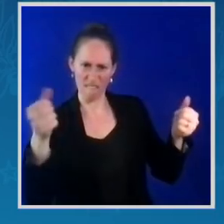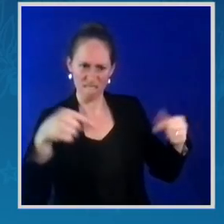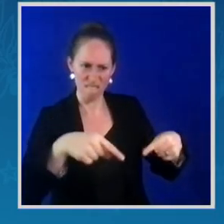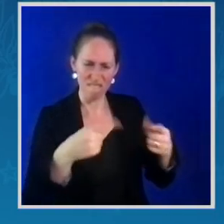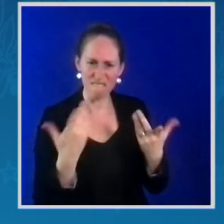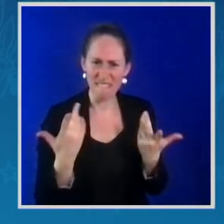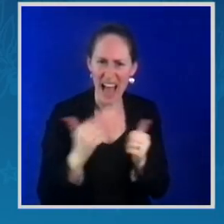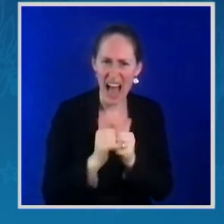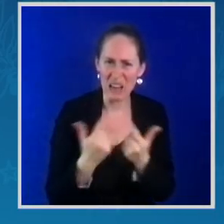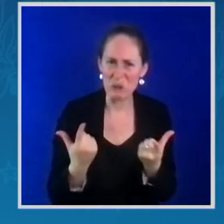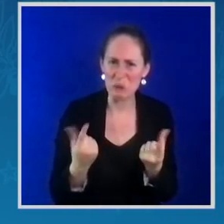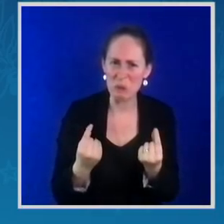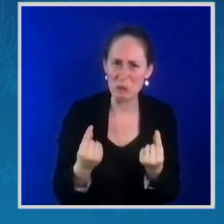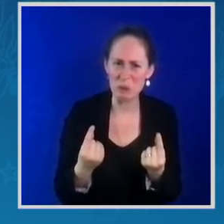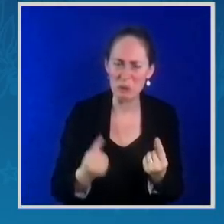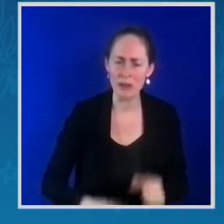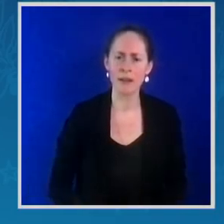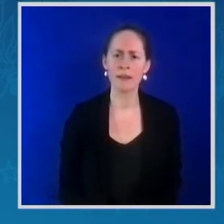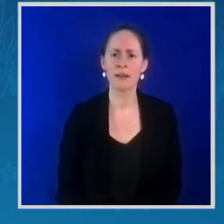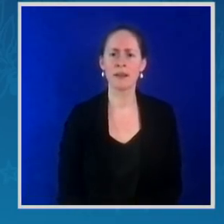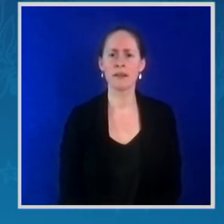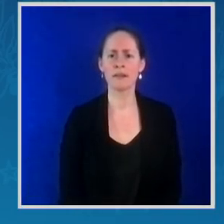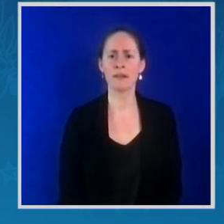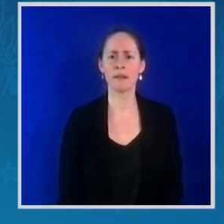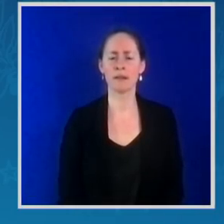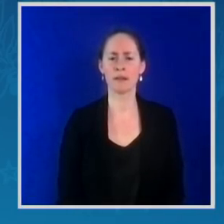The Vice President: So, voting rights.